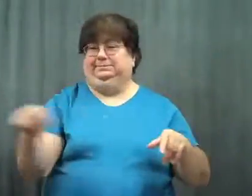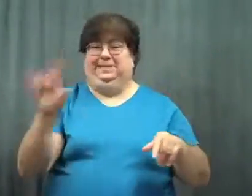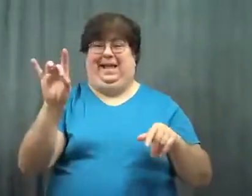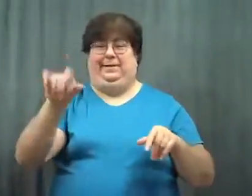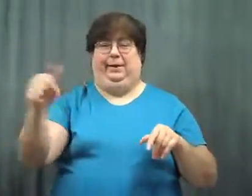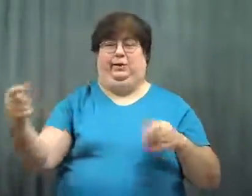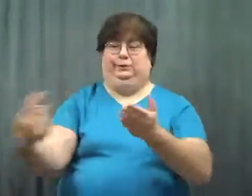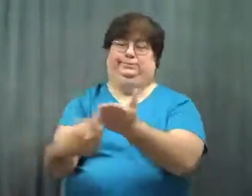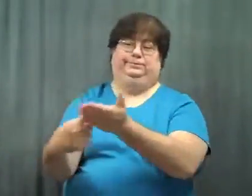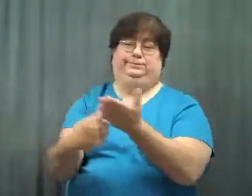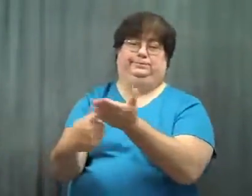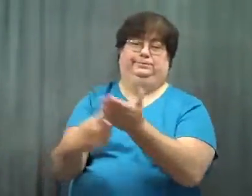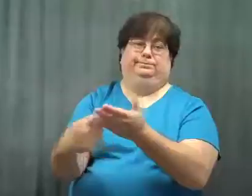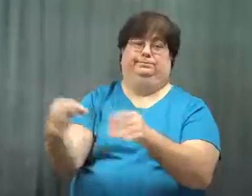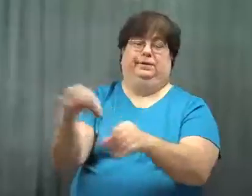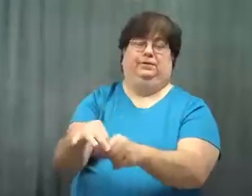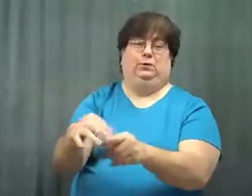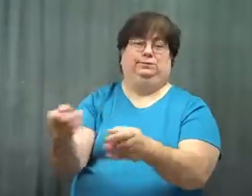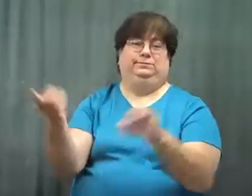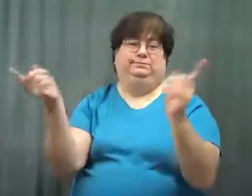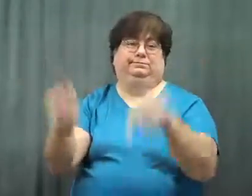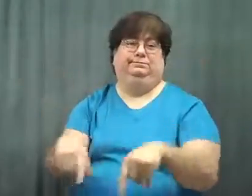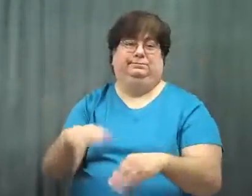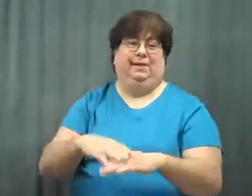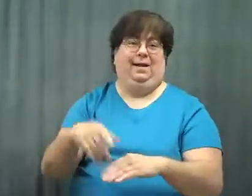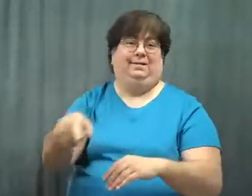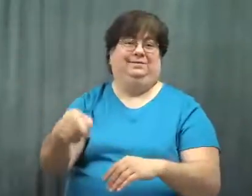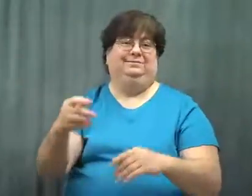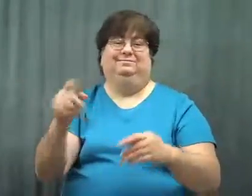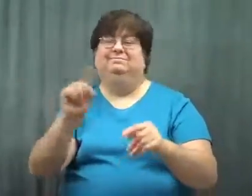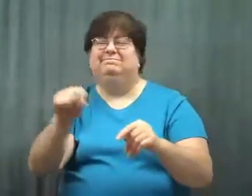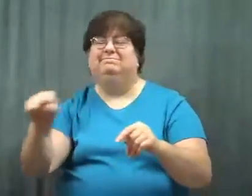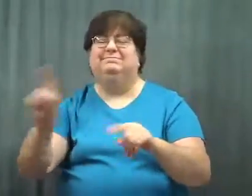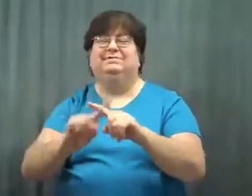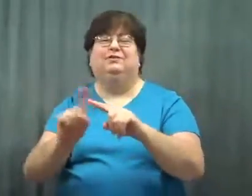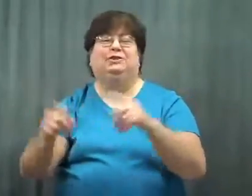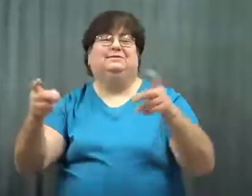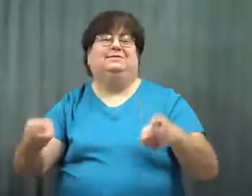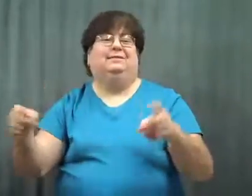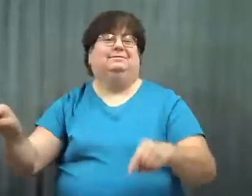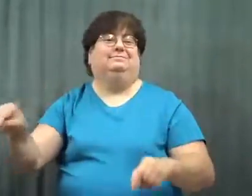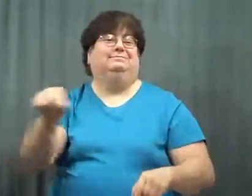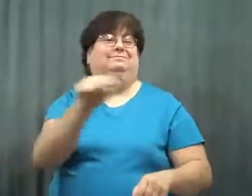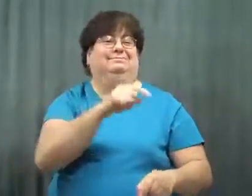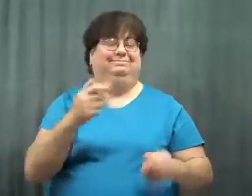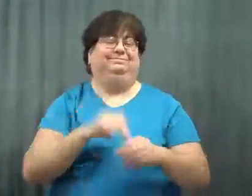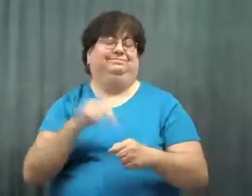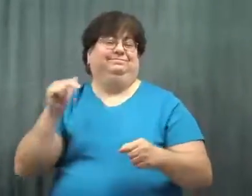She would have to sit back and allow the other 8 justices come to a decision on those cases.